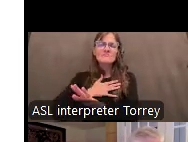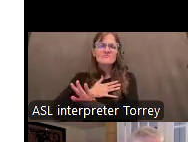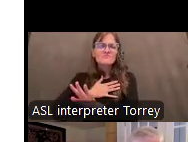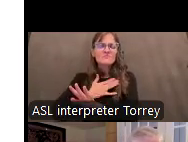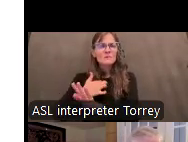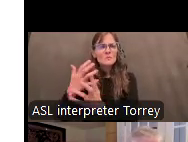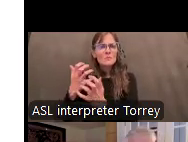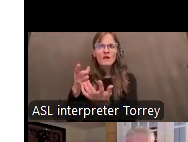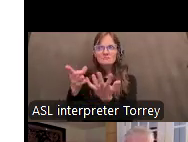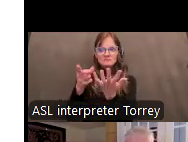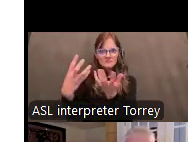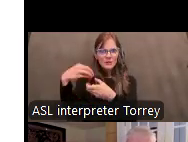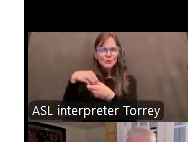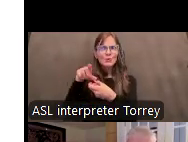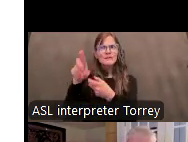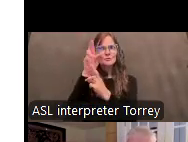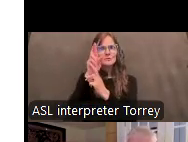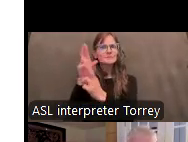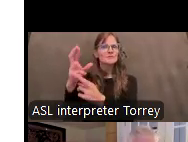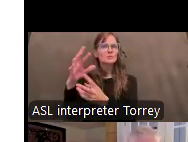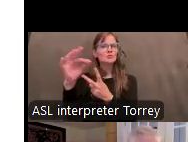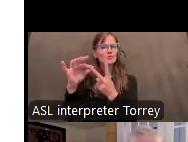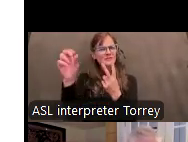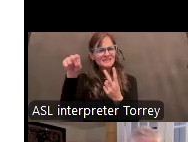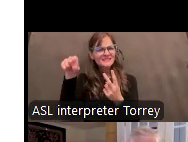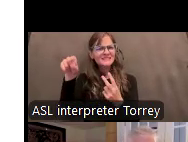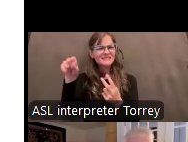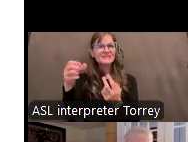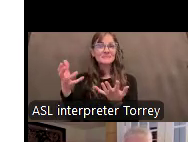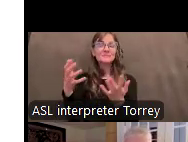Want to utilize and build a platform that utilizes a multi-language approach